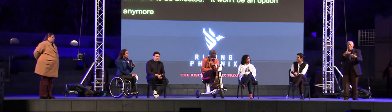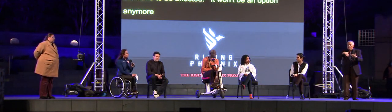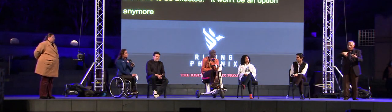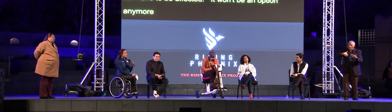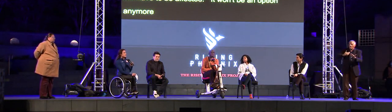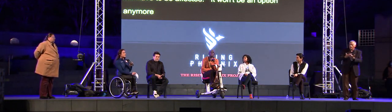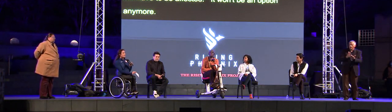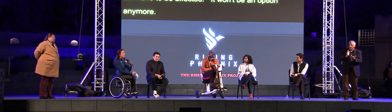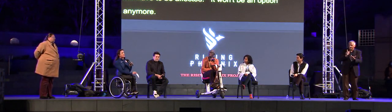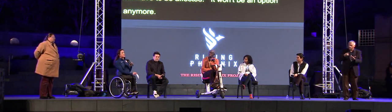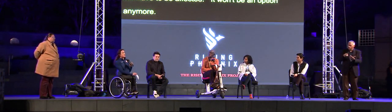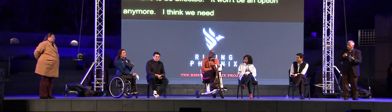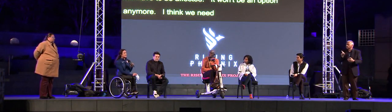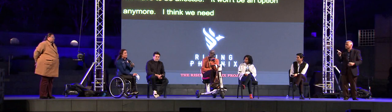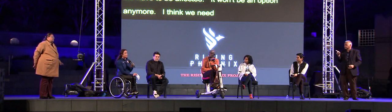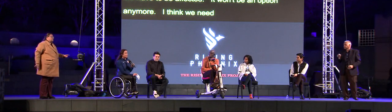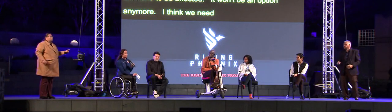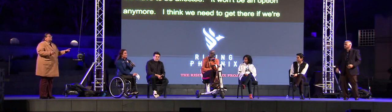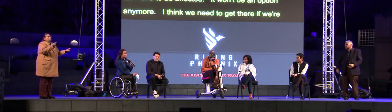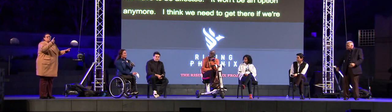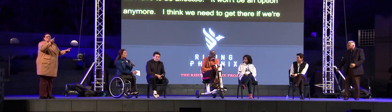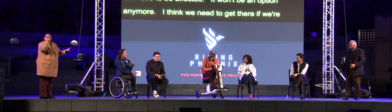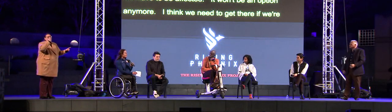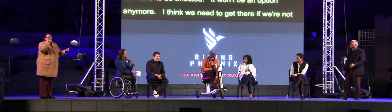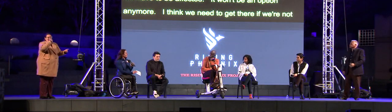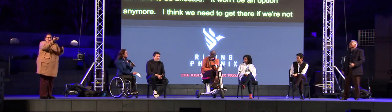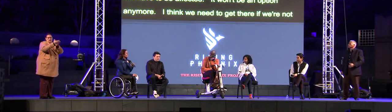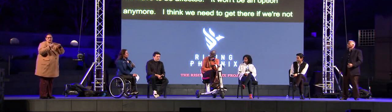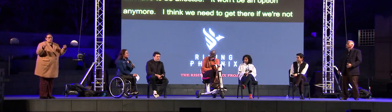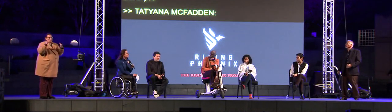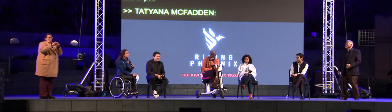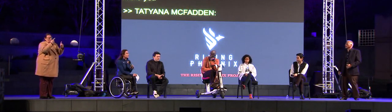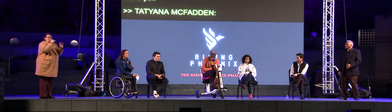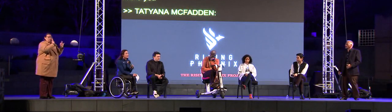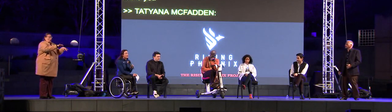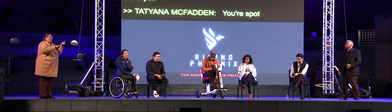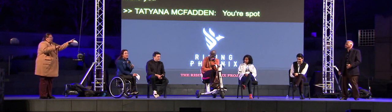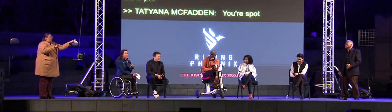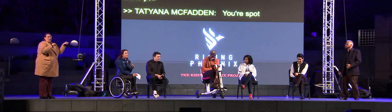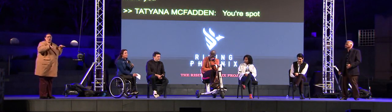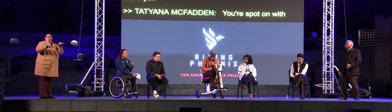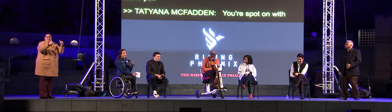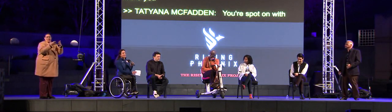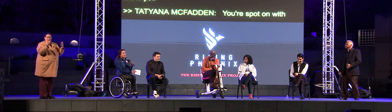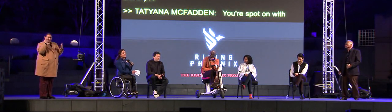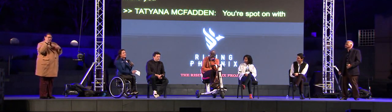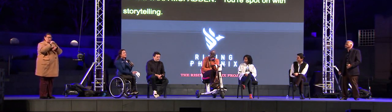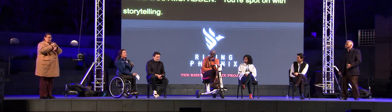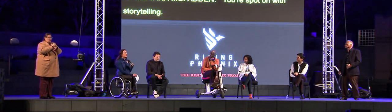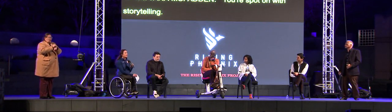And I think you're spot on with storytelling. I feel like that's a very common theme that we've had tonight, and I have one more good story.